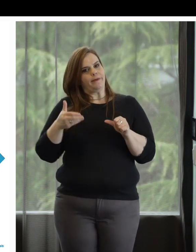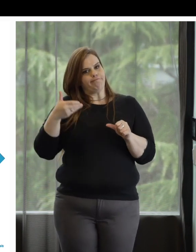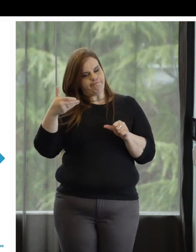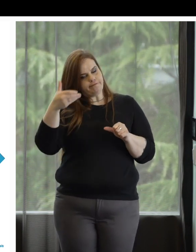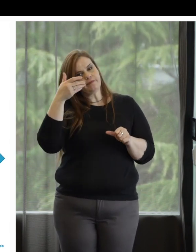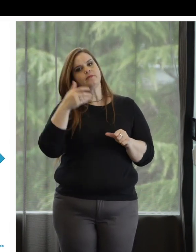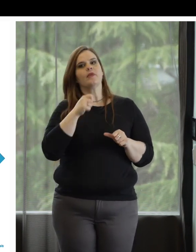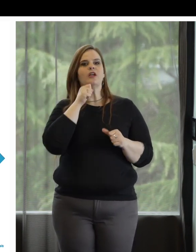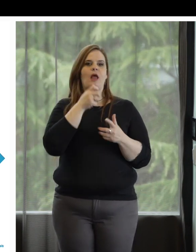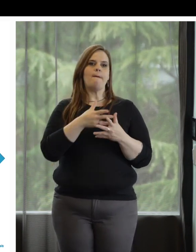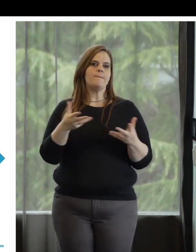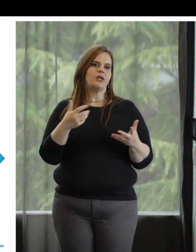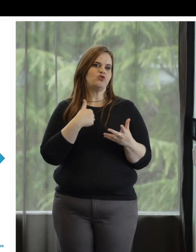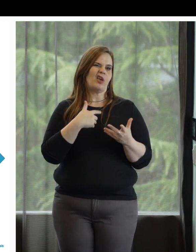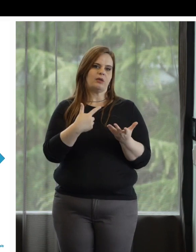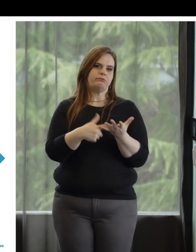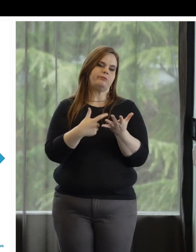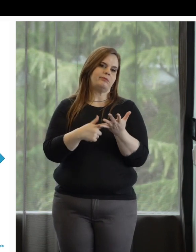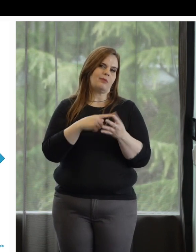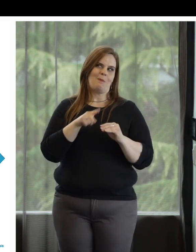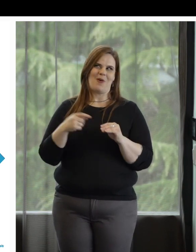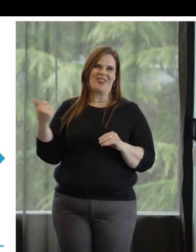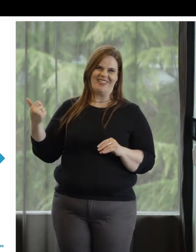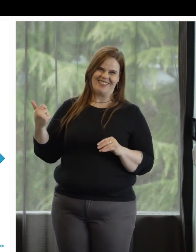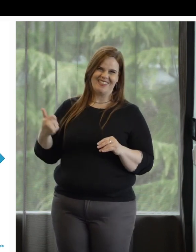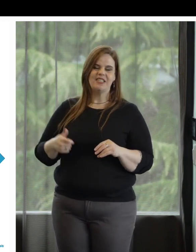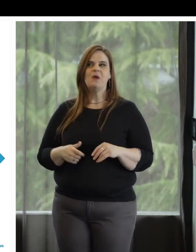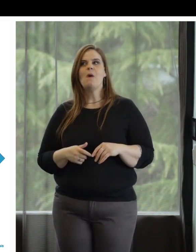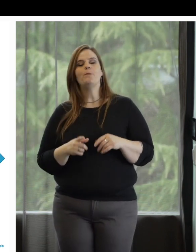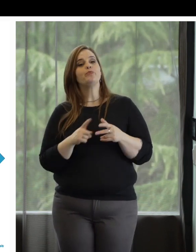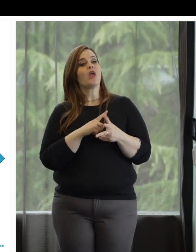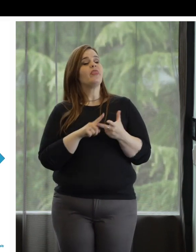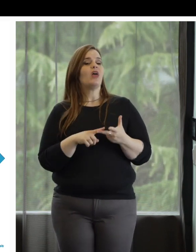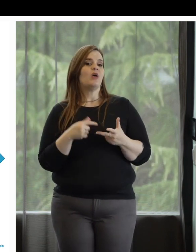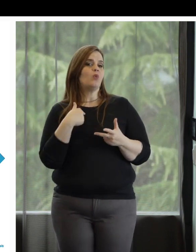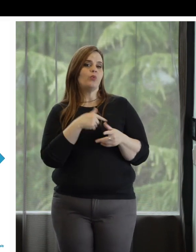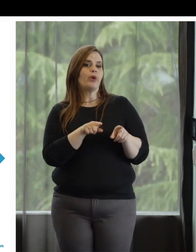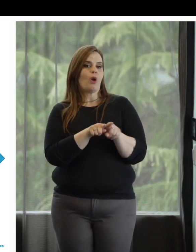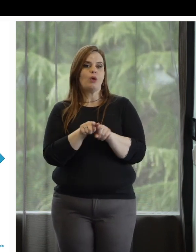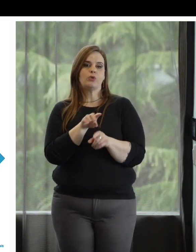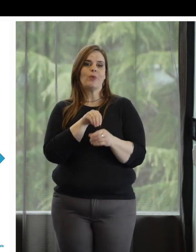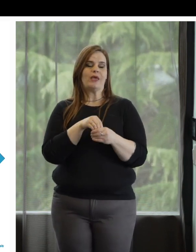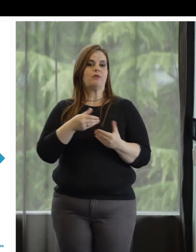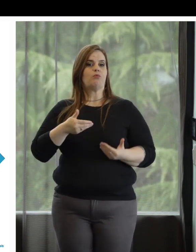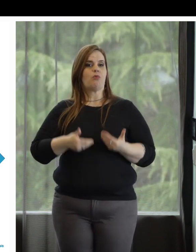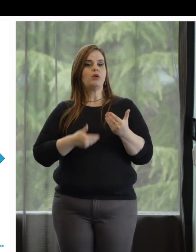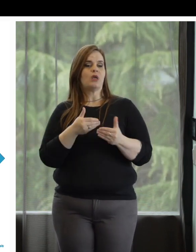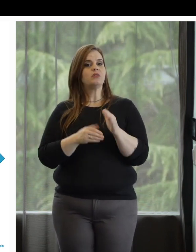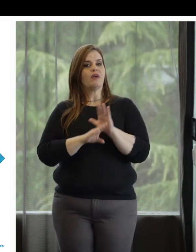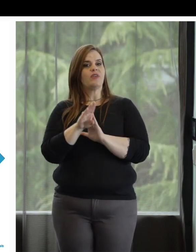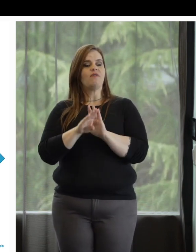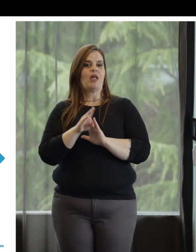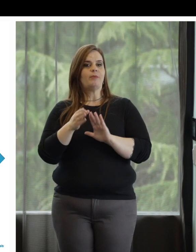can could talk about this. And then we are also in the process of developing an operational readiness